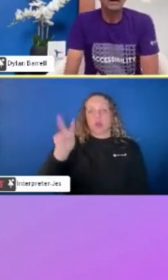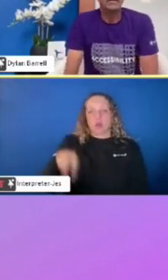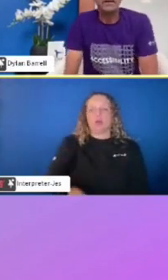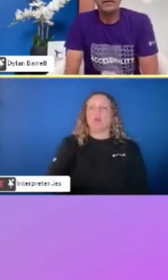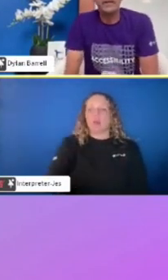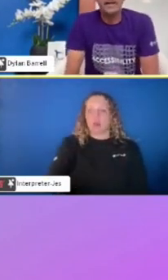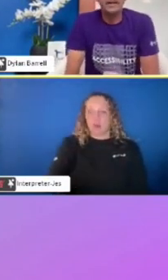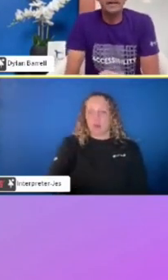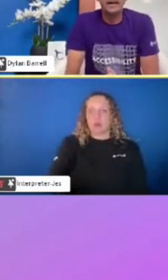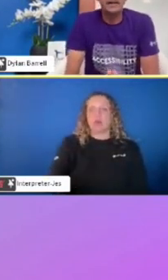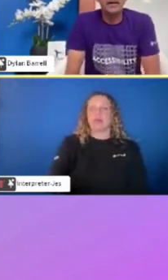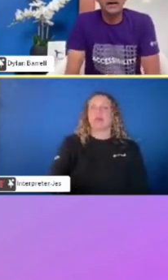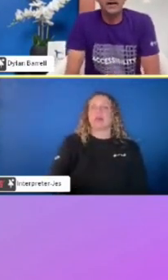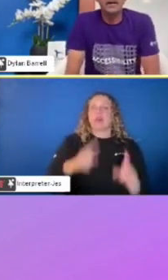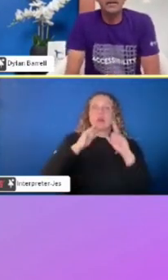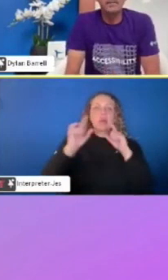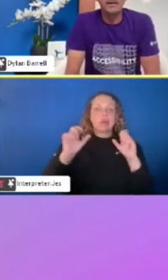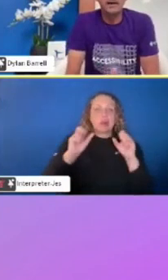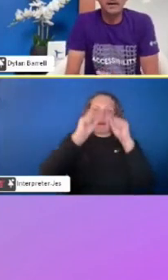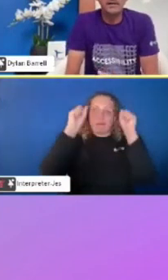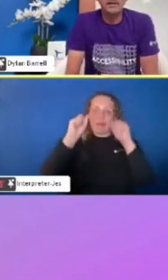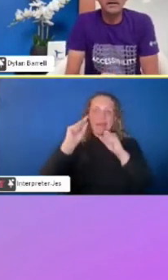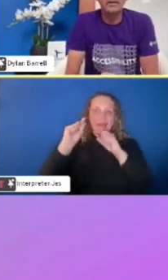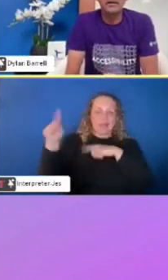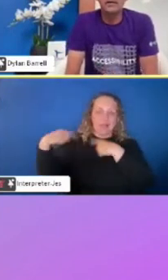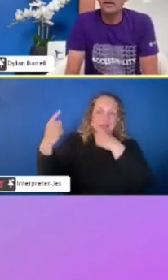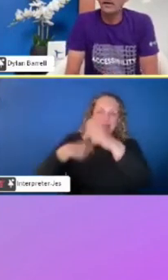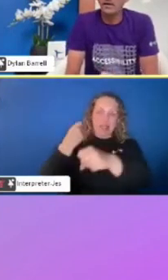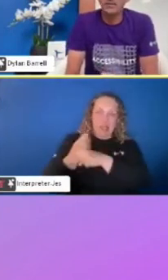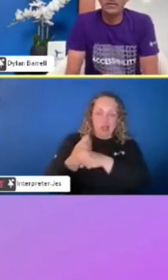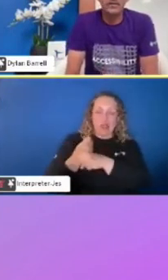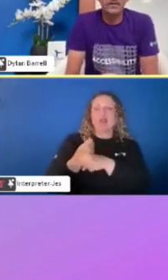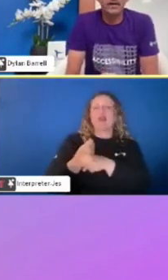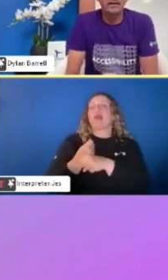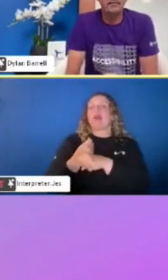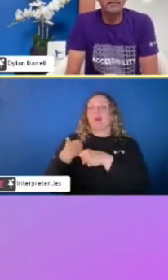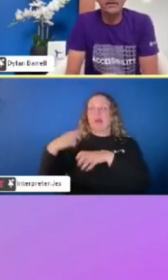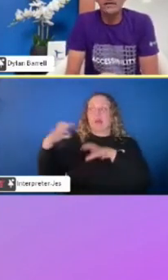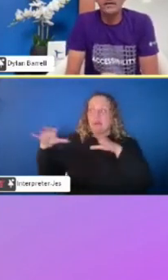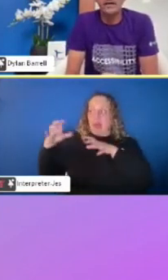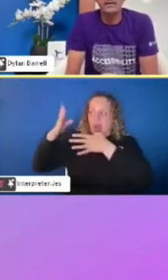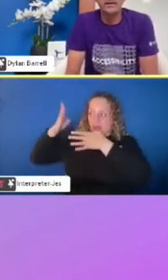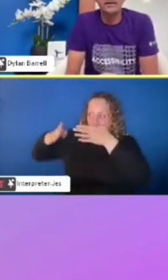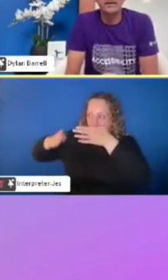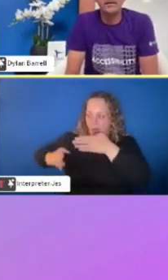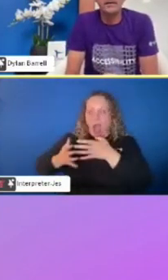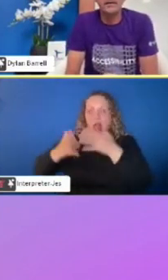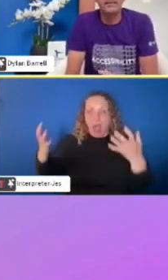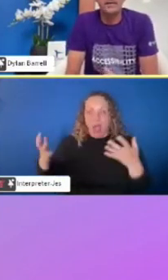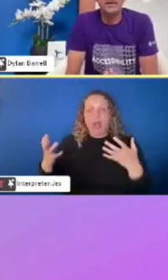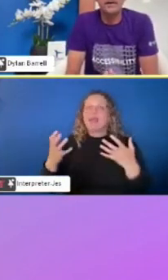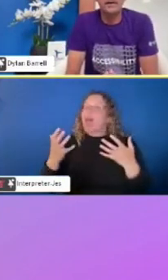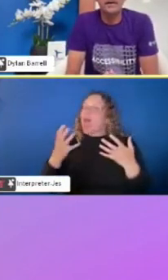It's been a fantastic year. There's been a lot; there's going to be a lot more this year. I'm very excited about the things that have come this year.